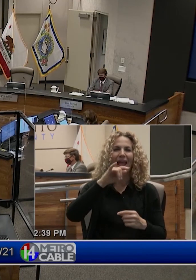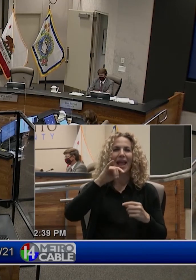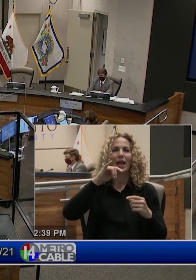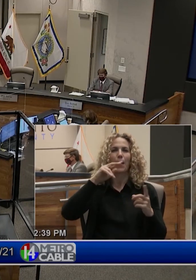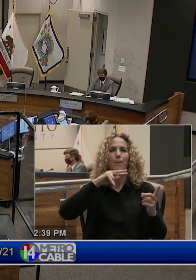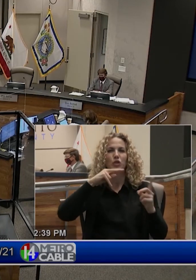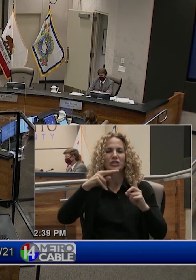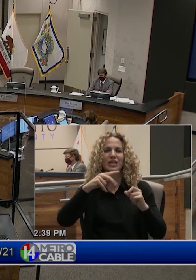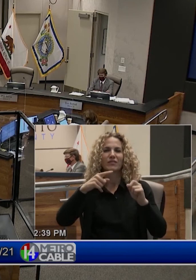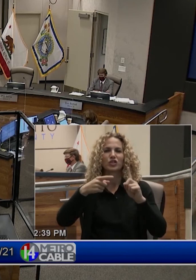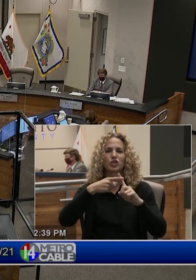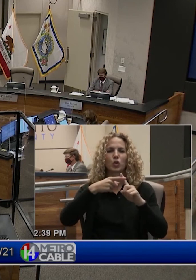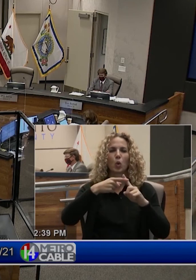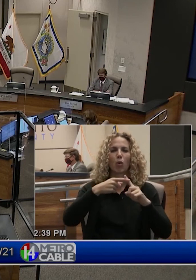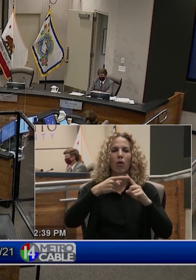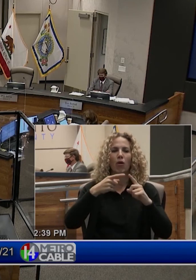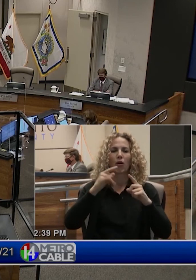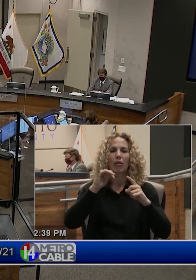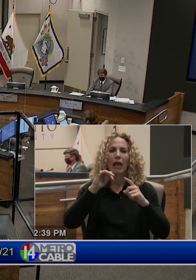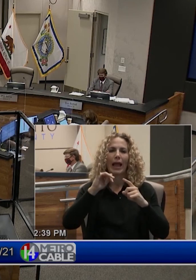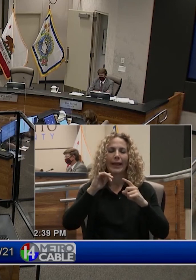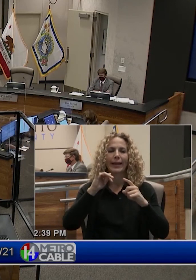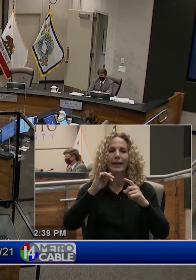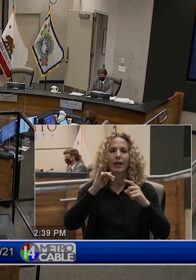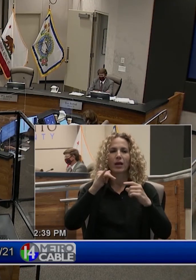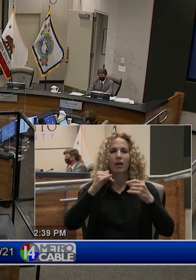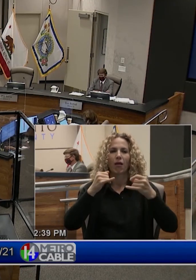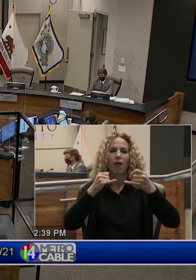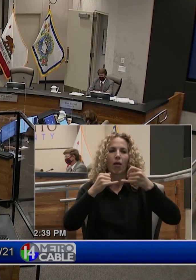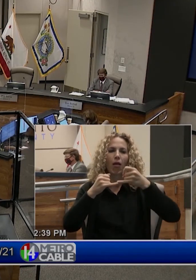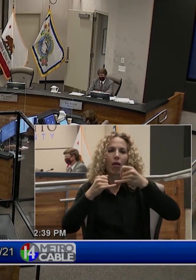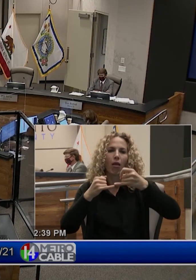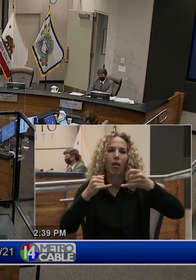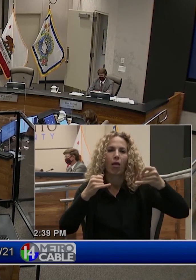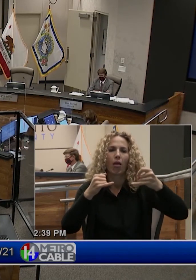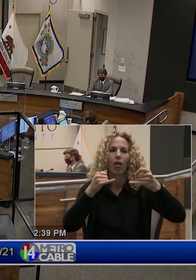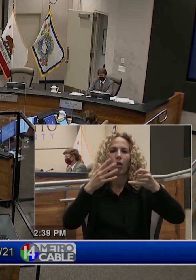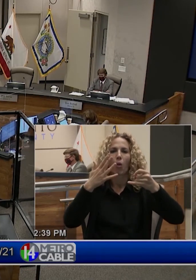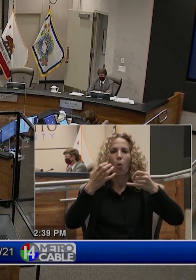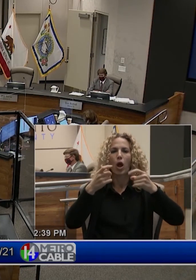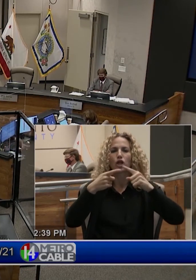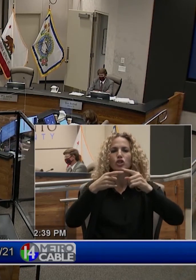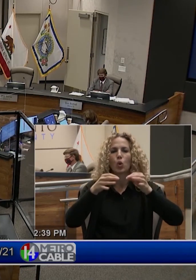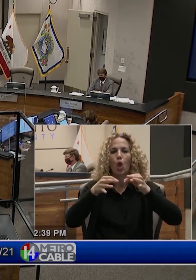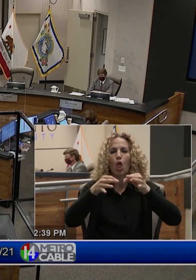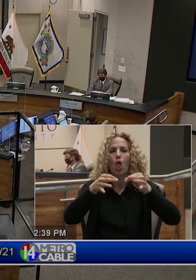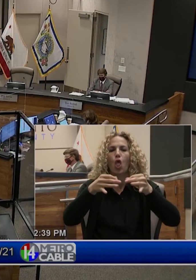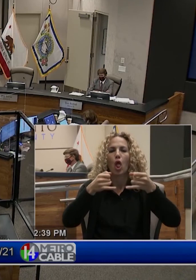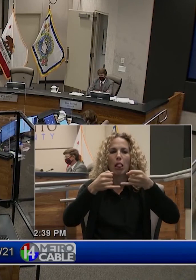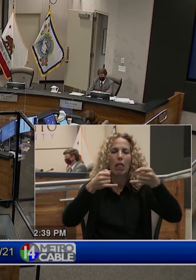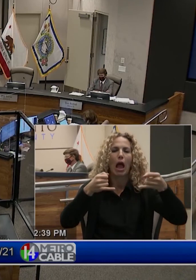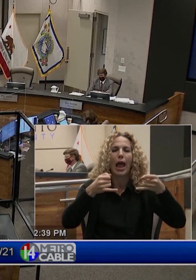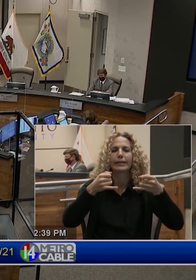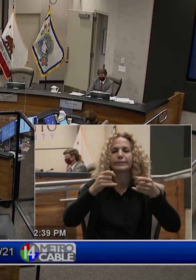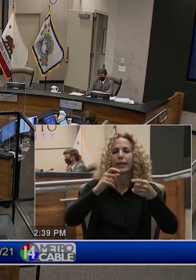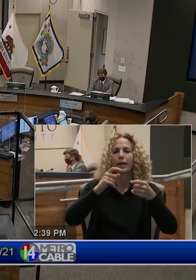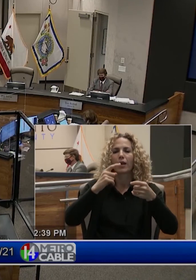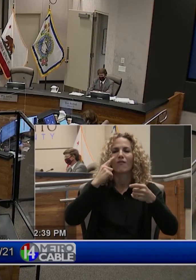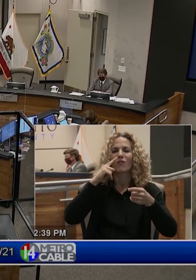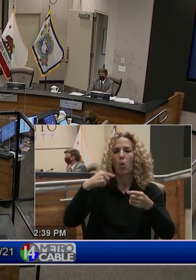PERCEIVE TO BE GERRYMANDERED PARTS OF THE DISTRICTS? PARTS OF THE DISTRICTS? IS THAT FAIR GAME IN TERMS OF